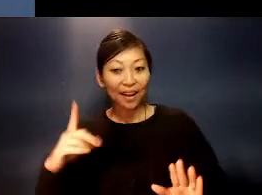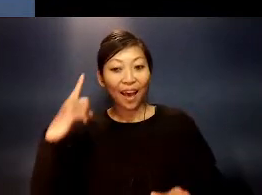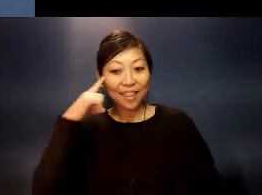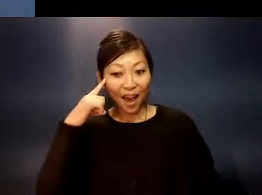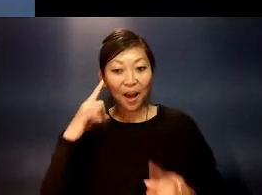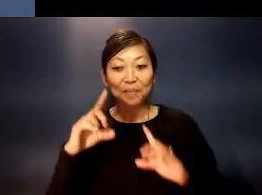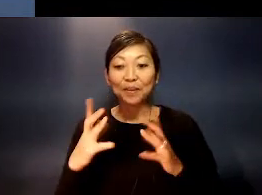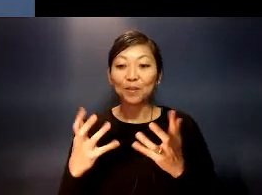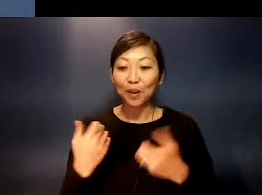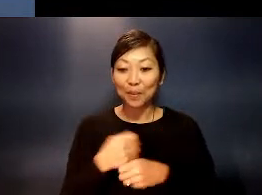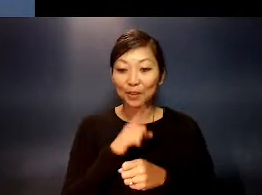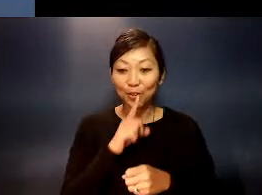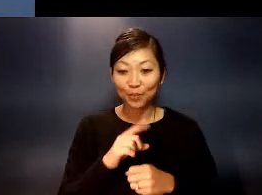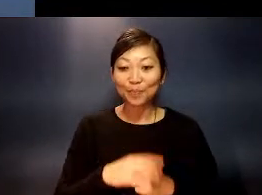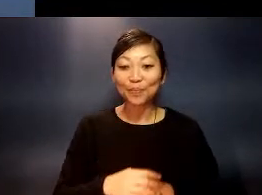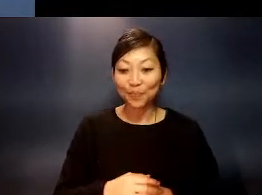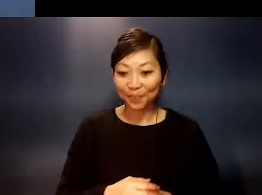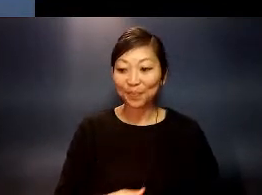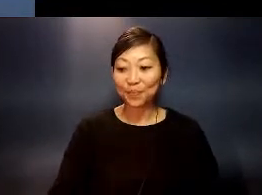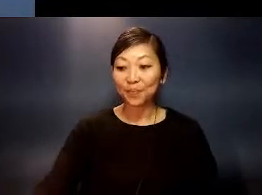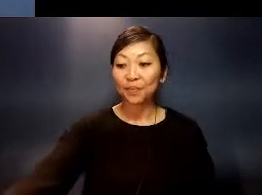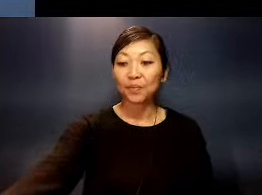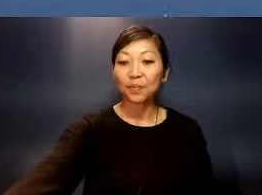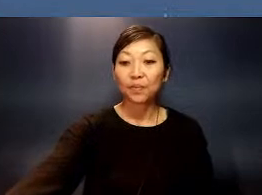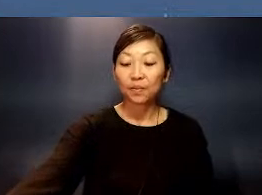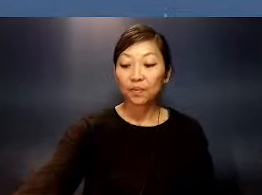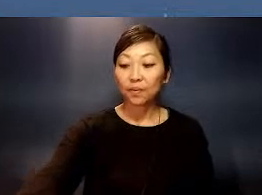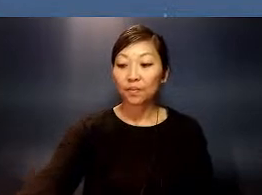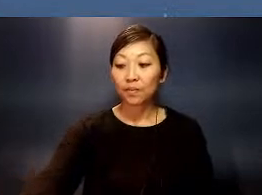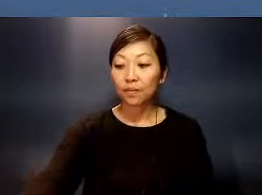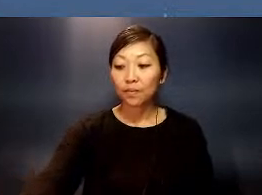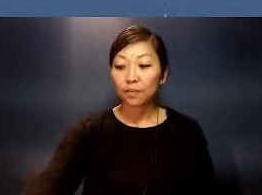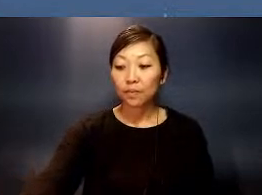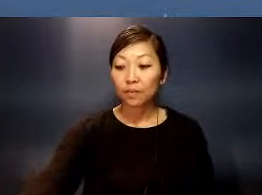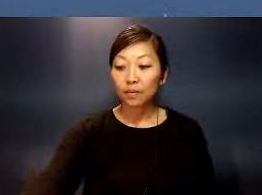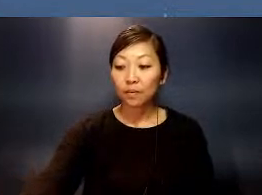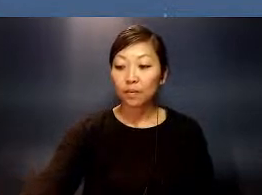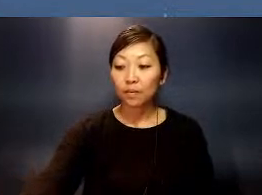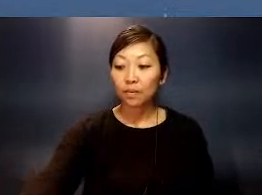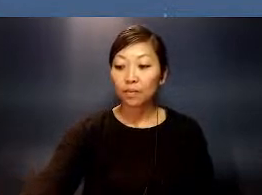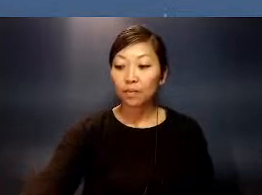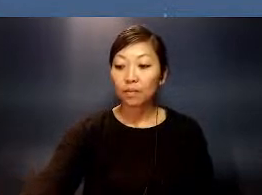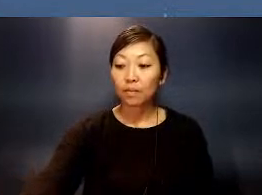CAN YOU HEAR ME? ≫ COUNCIL PRESIDENT YES, THANK YOU. WELCOME. ≫ HI.